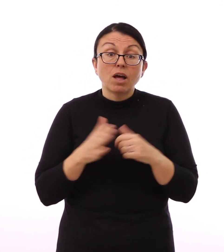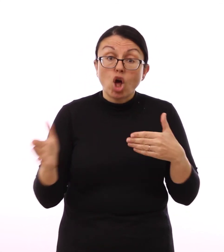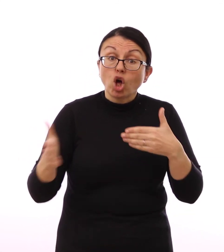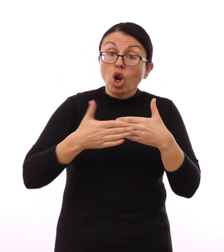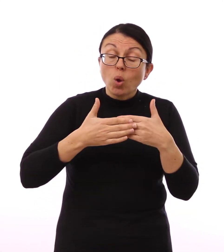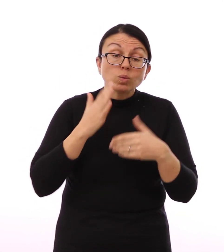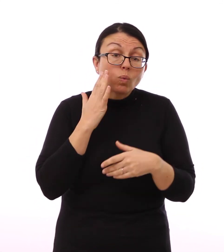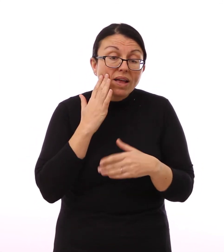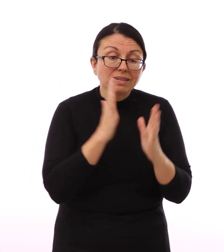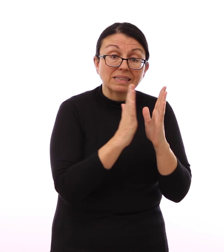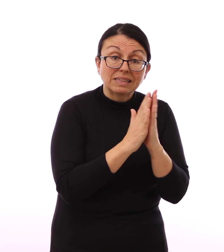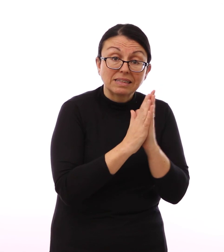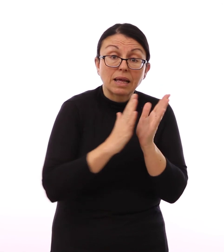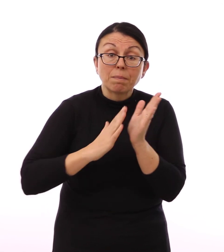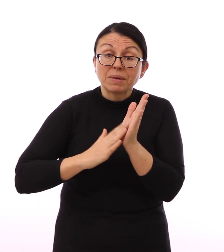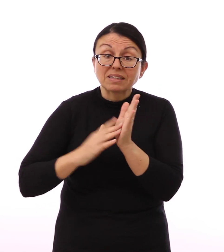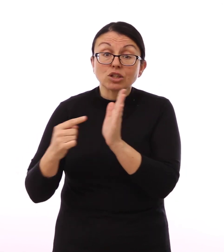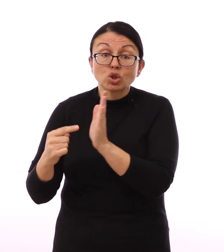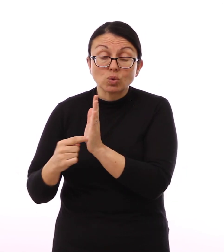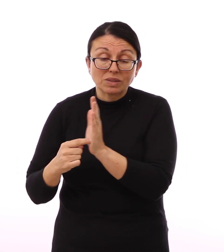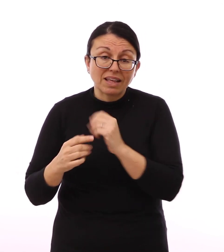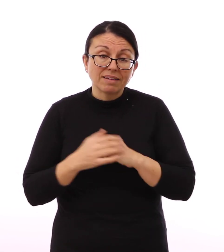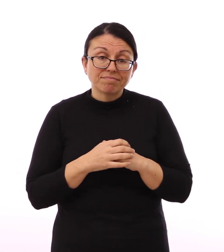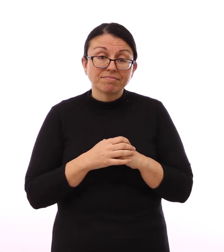Closed: Sunday, Monday & Tuesday